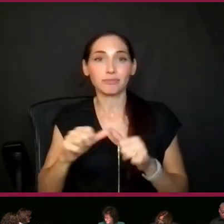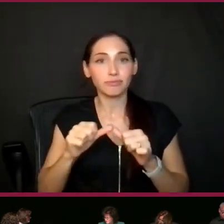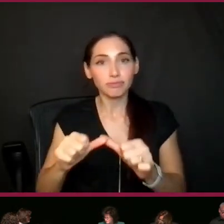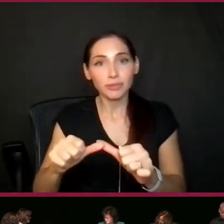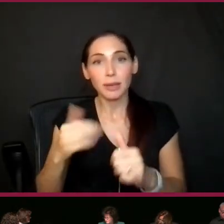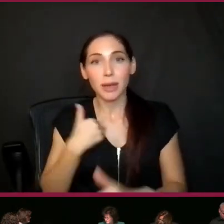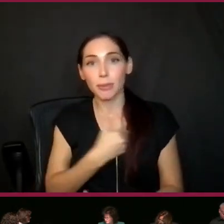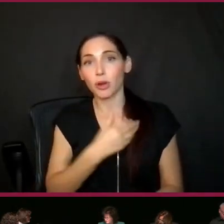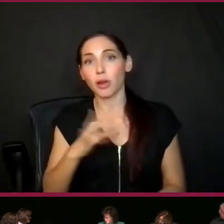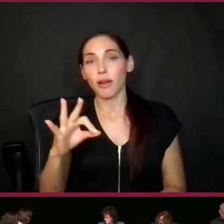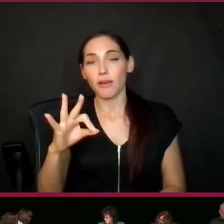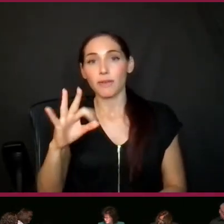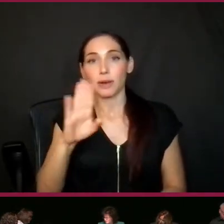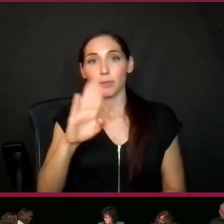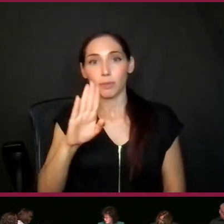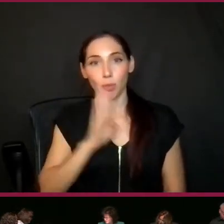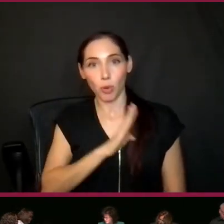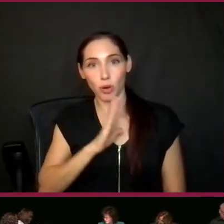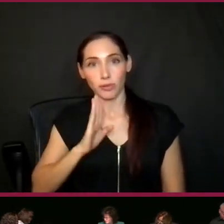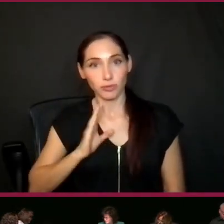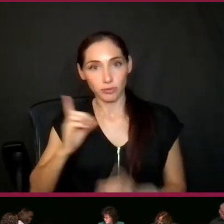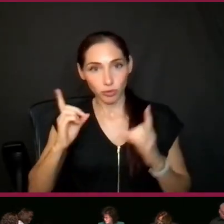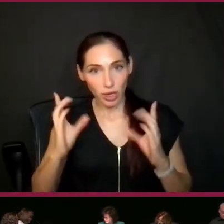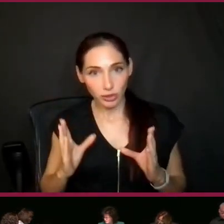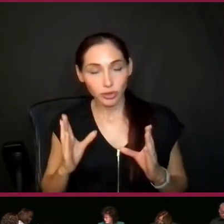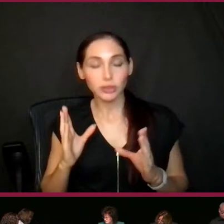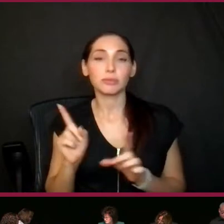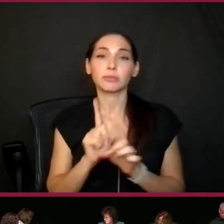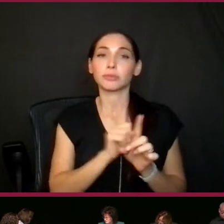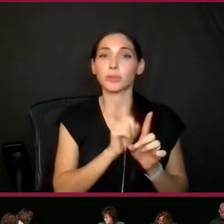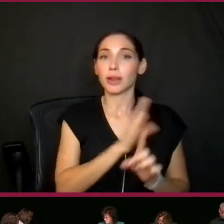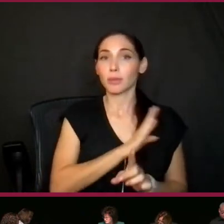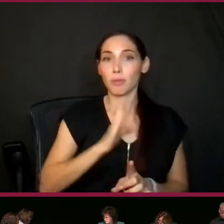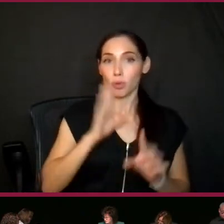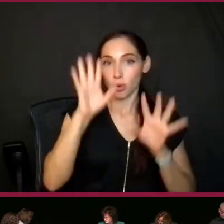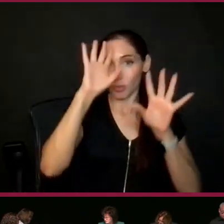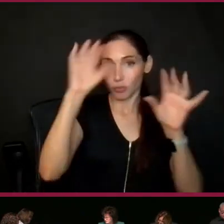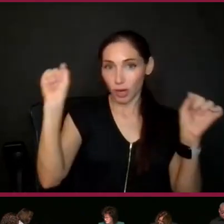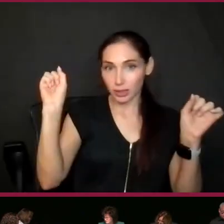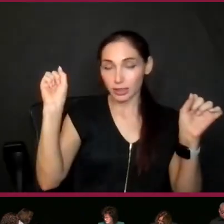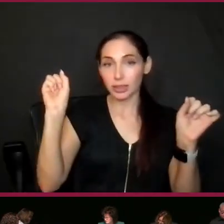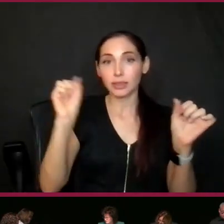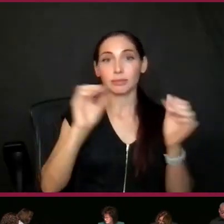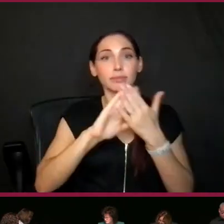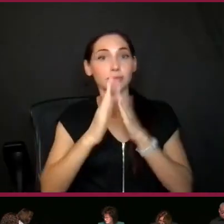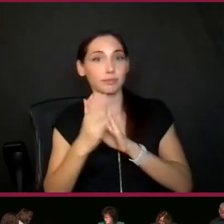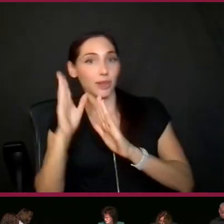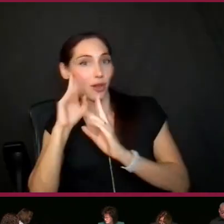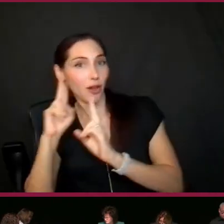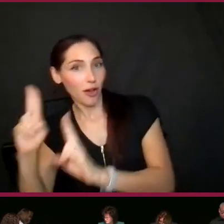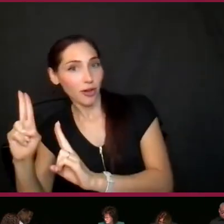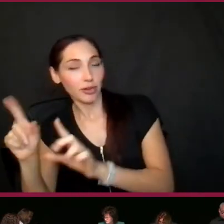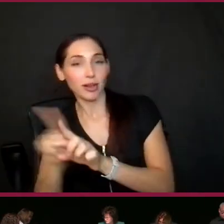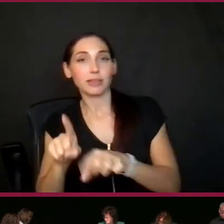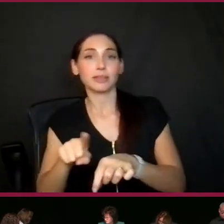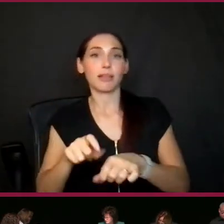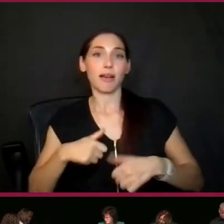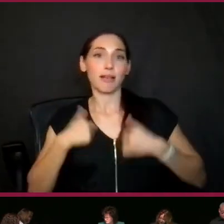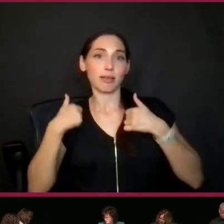Directors, and as board president, resulting in being honored as a lifetime member, his